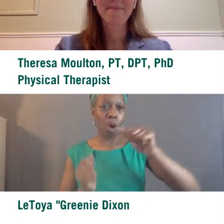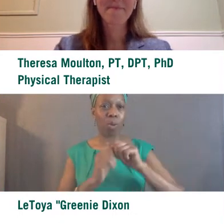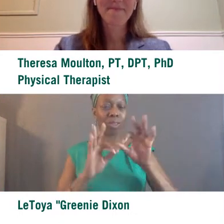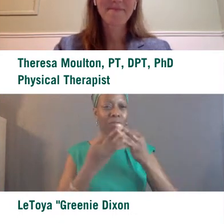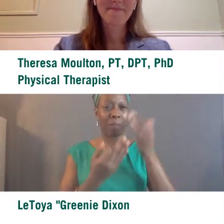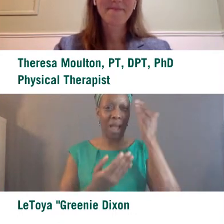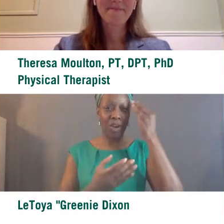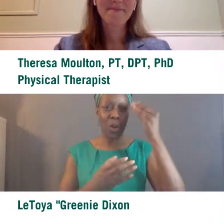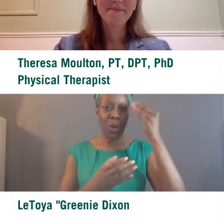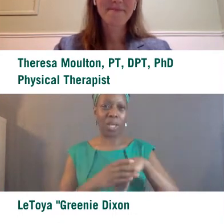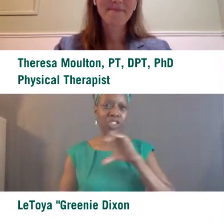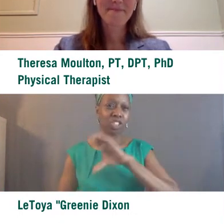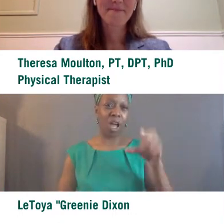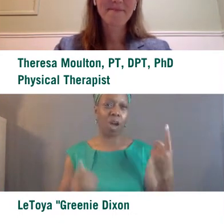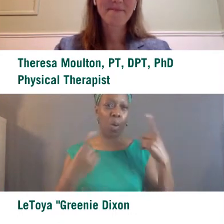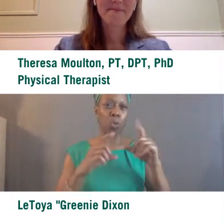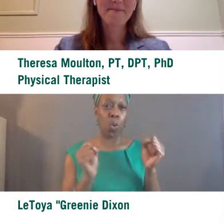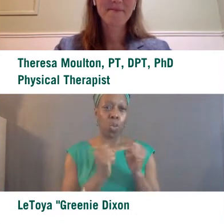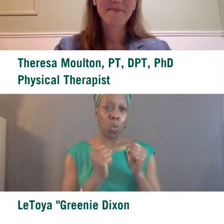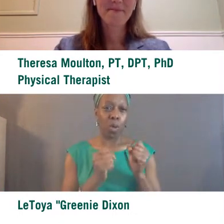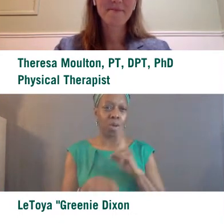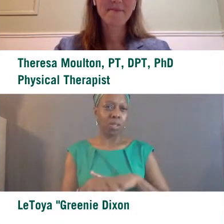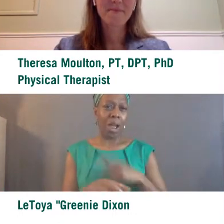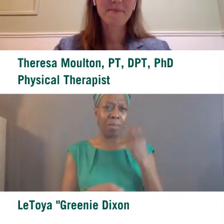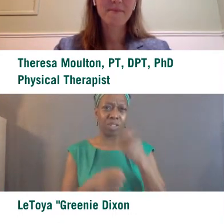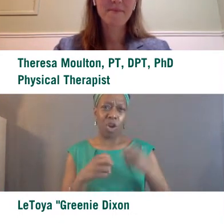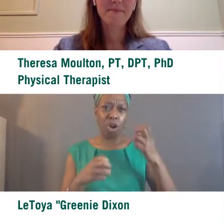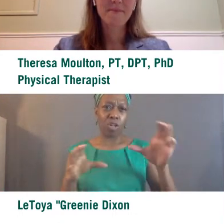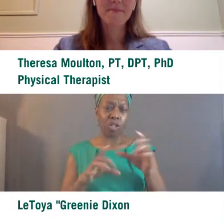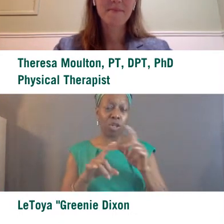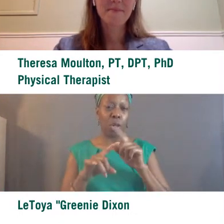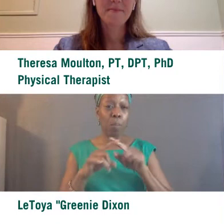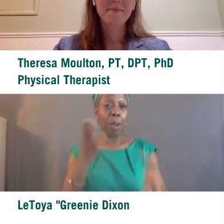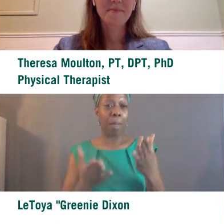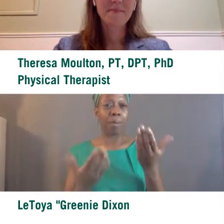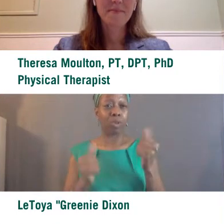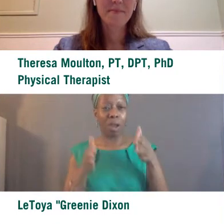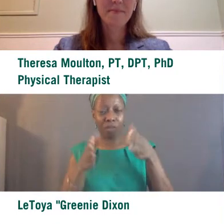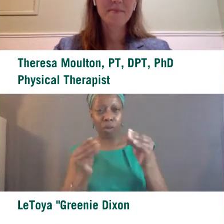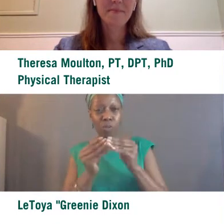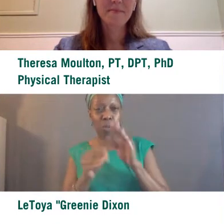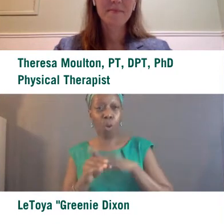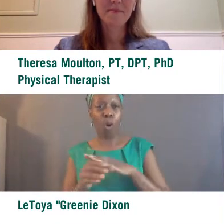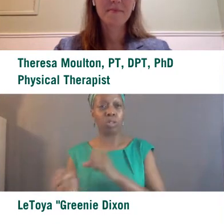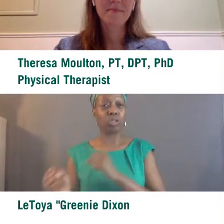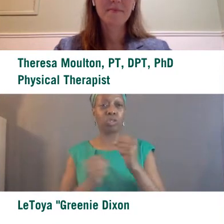So it may be that you think about doing a little bit more of the strength training piece of it in your home during the winter,